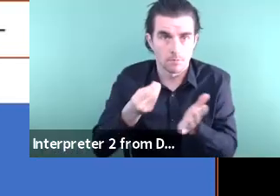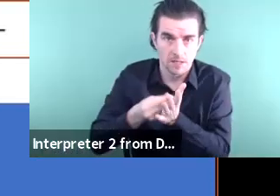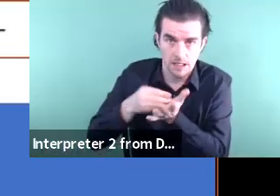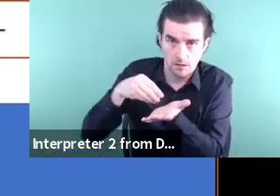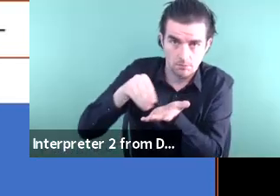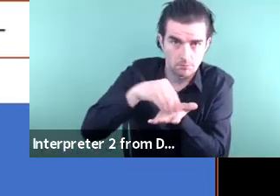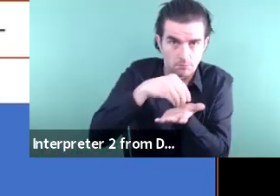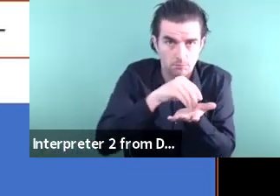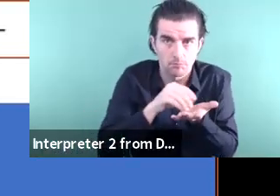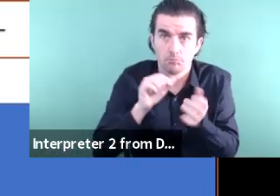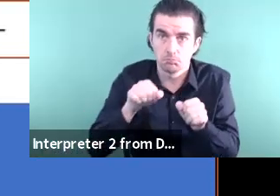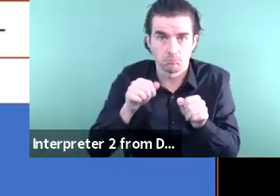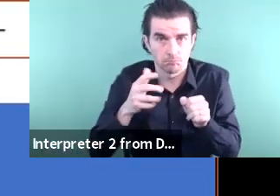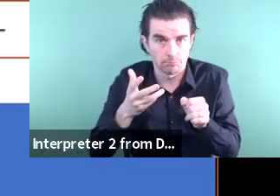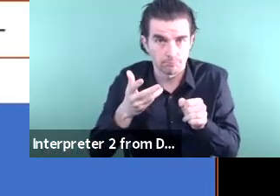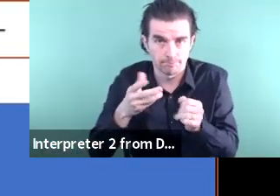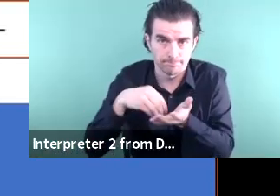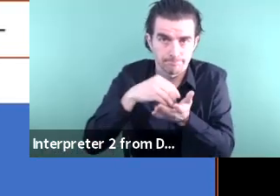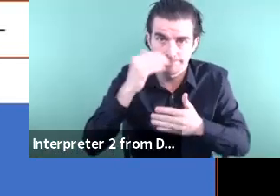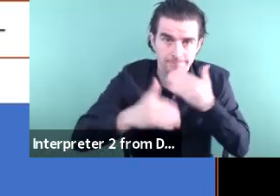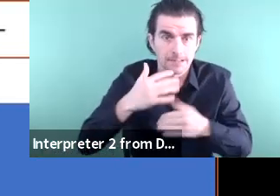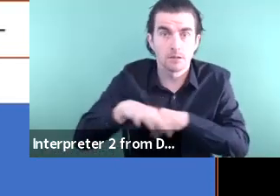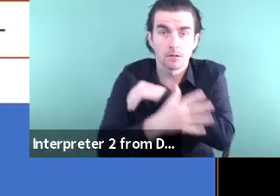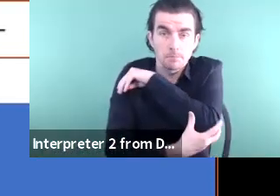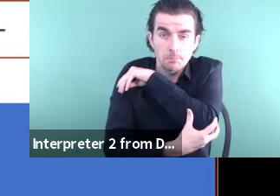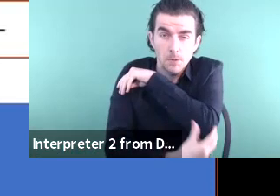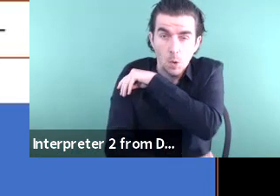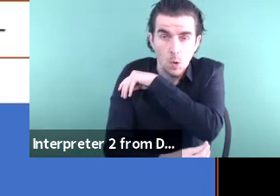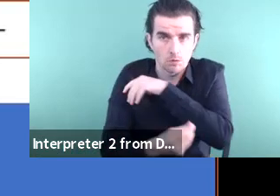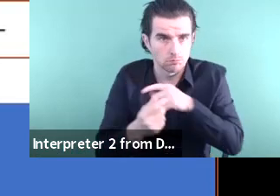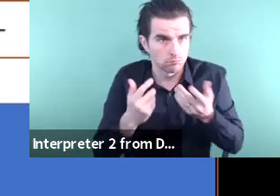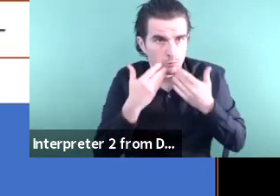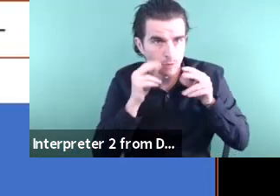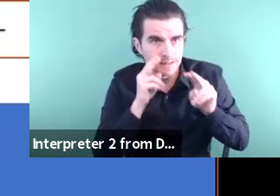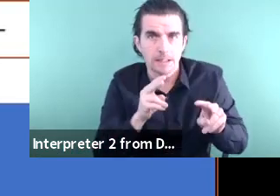and they ignore the fact that, if you seek work or you keep work as a person with disabilities,